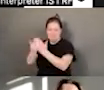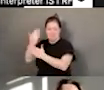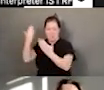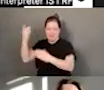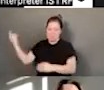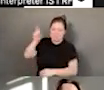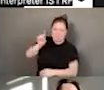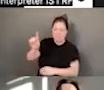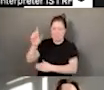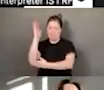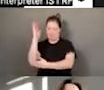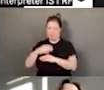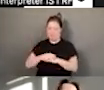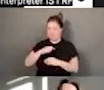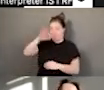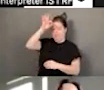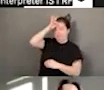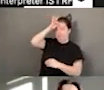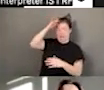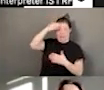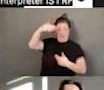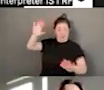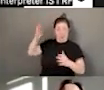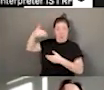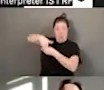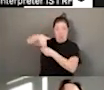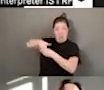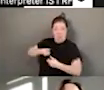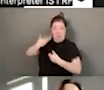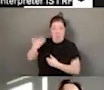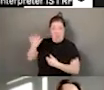It's always a surprise what he picks from his long list of interesting things that he wants to share with you.